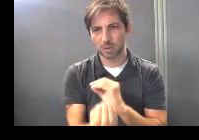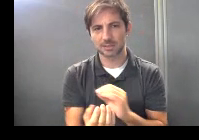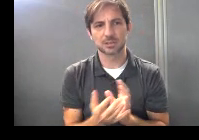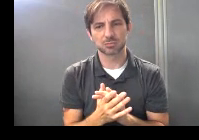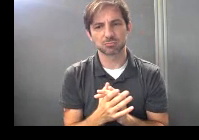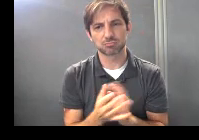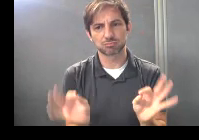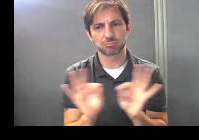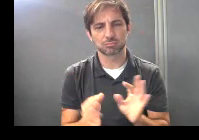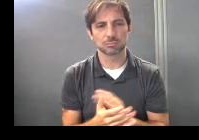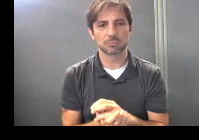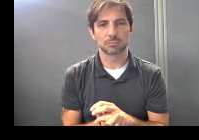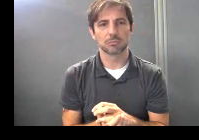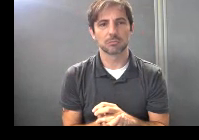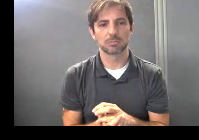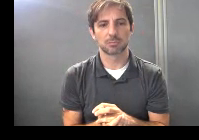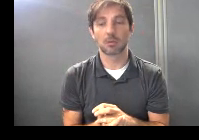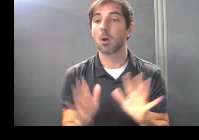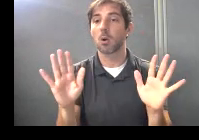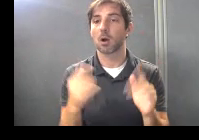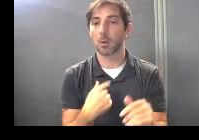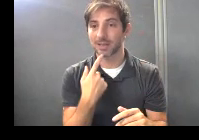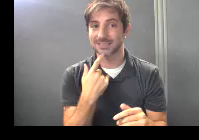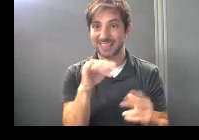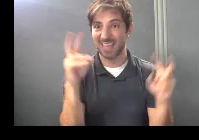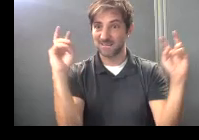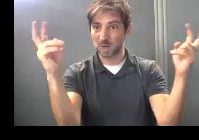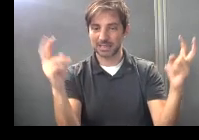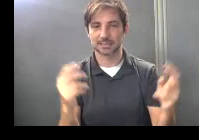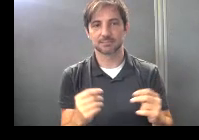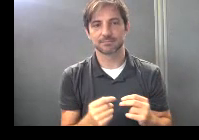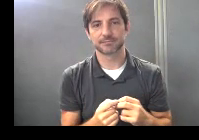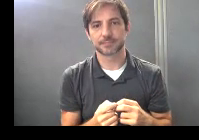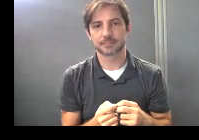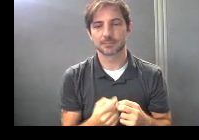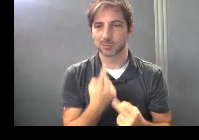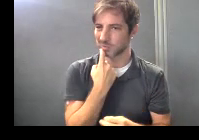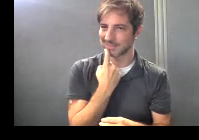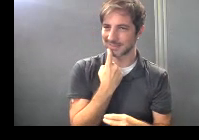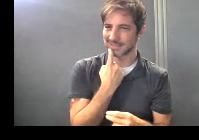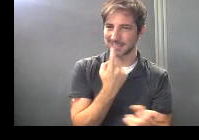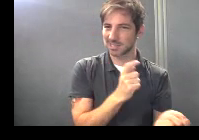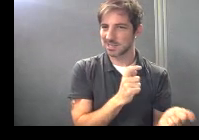I ALSO WANT TO NOTE THAT THE PHRASE "NOTHING ABOUT US WITHOUT US" HAS LATELY SHIFTED TO